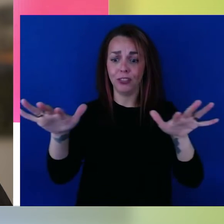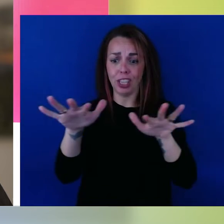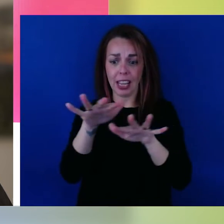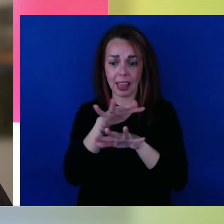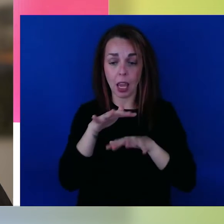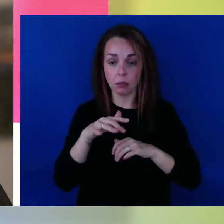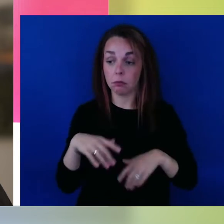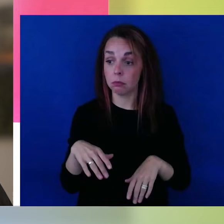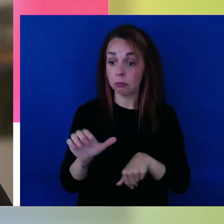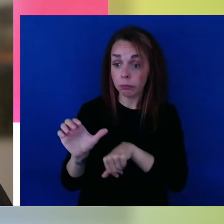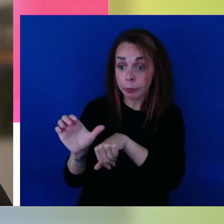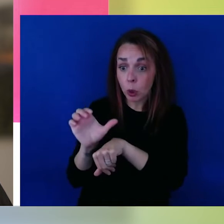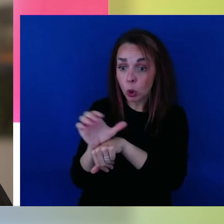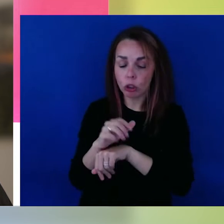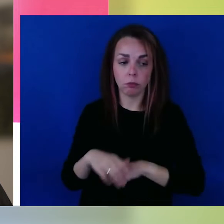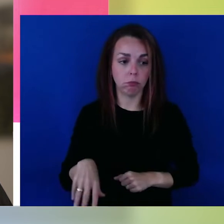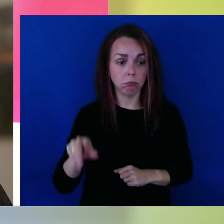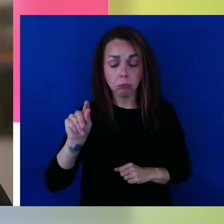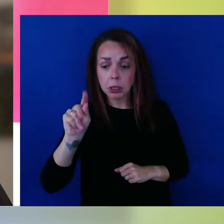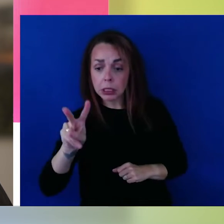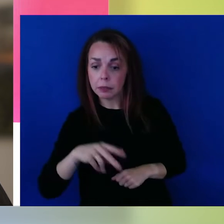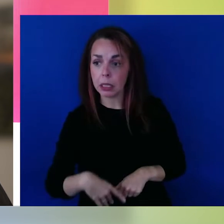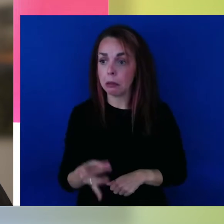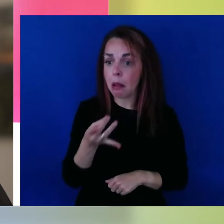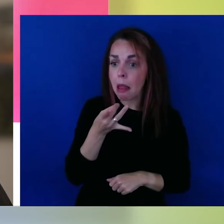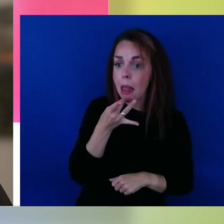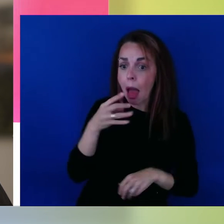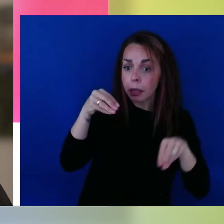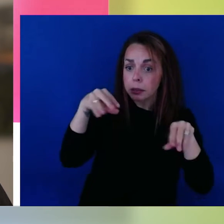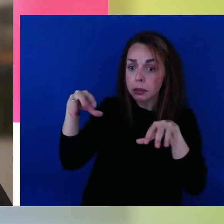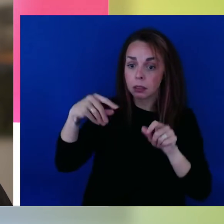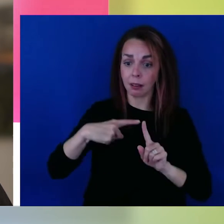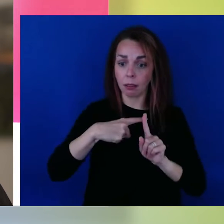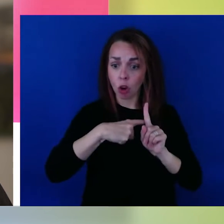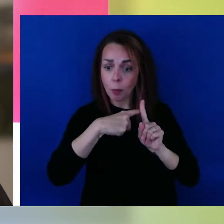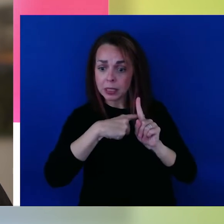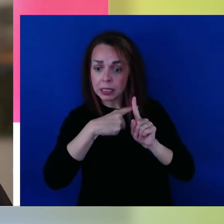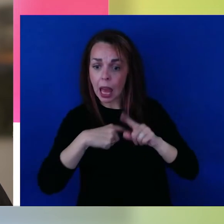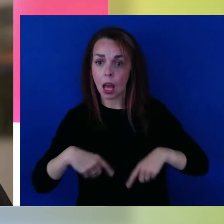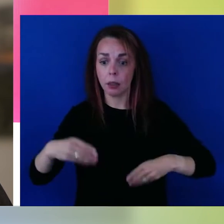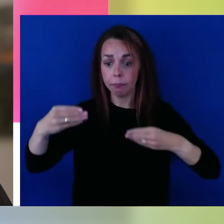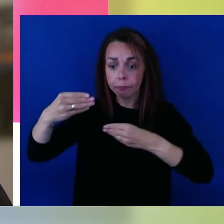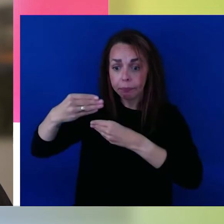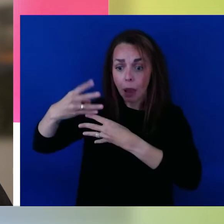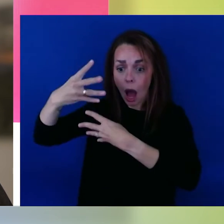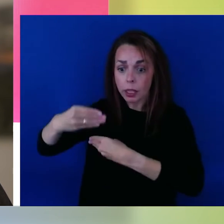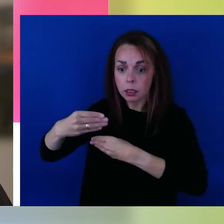computers, TVs, lights, thermostats, blinds, and doors,